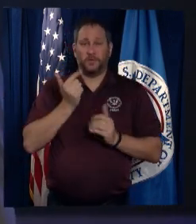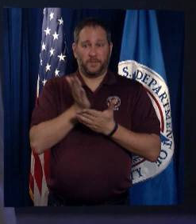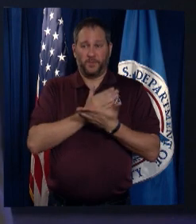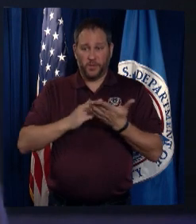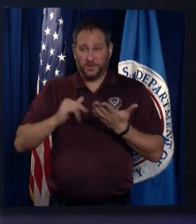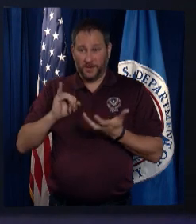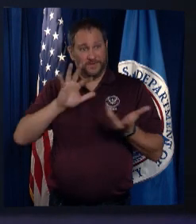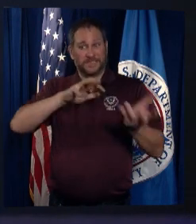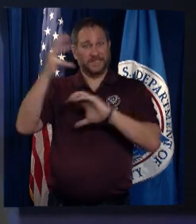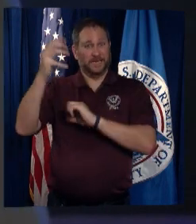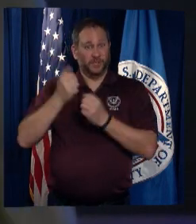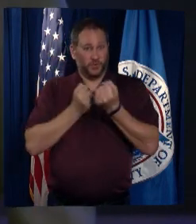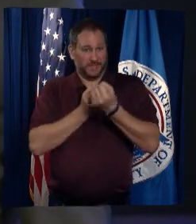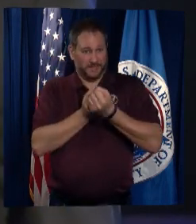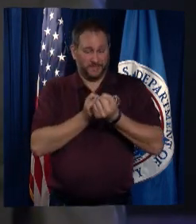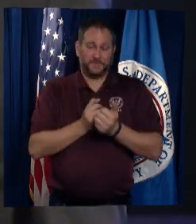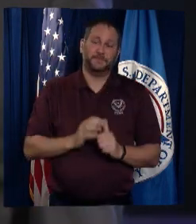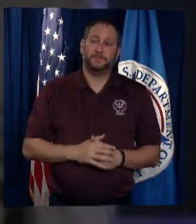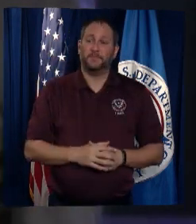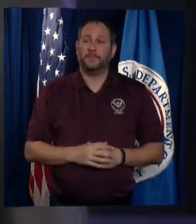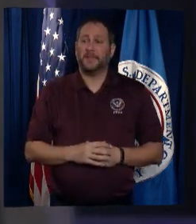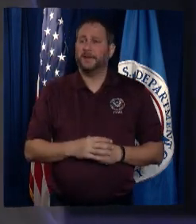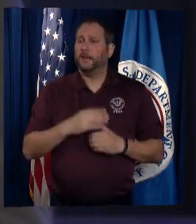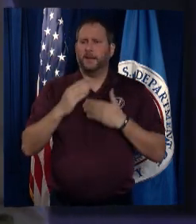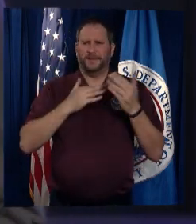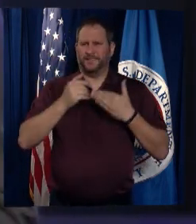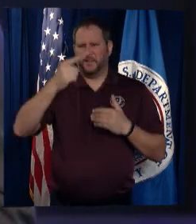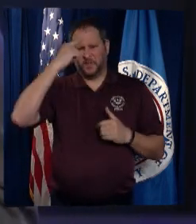emergency managers met together. One of them stood up and told the relief